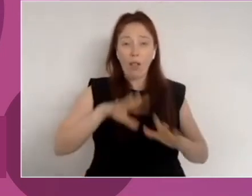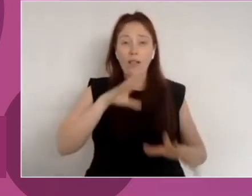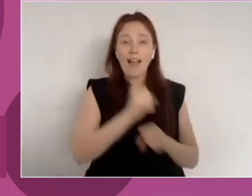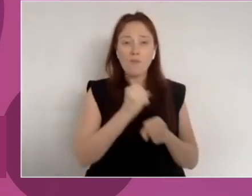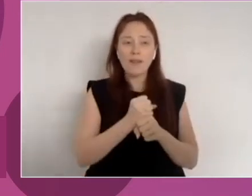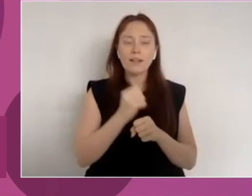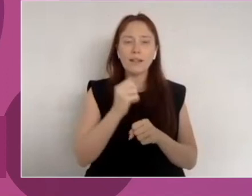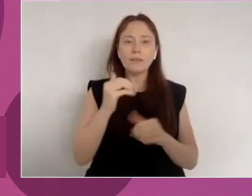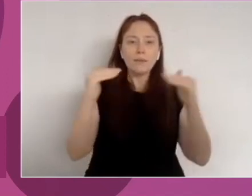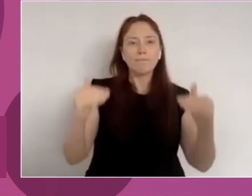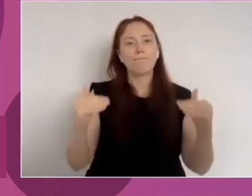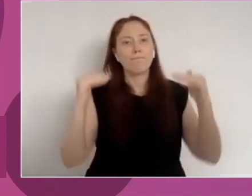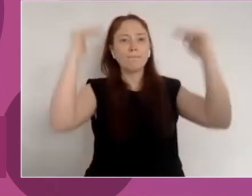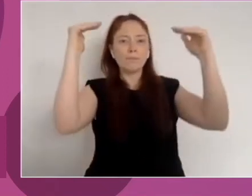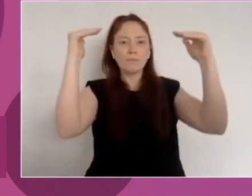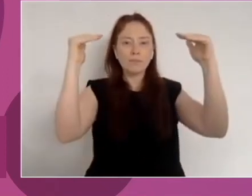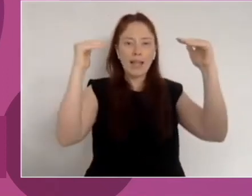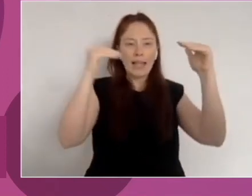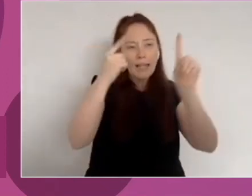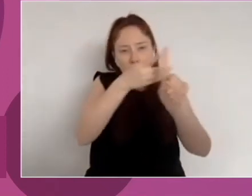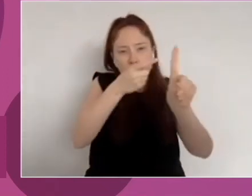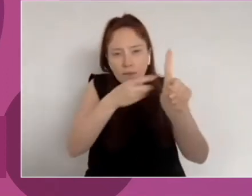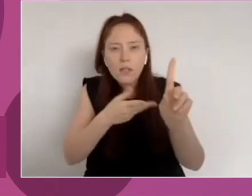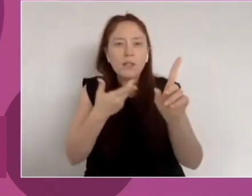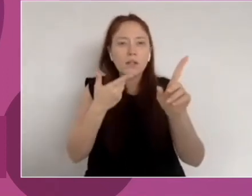more nuanced and going into whole of governments. It is also coming at a